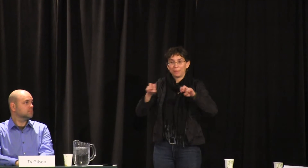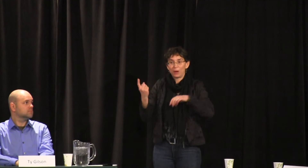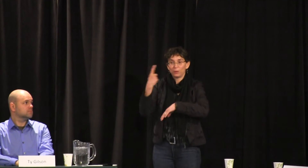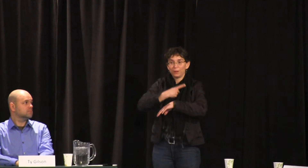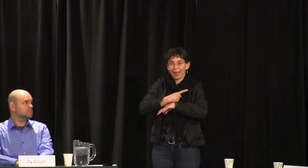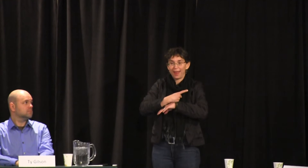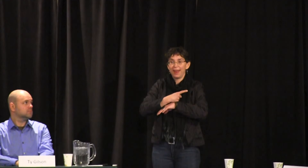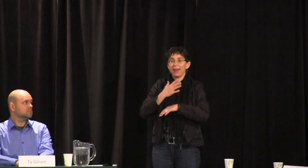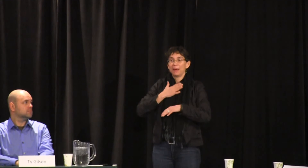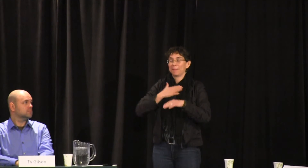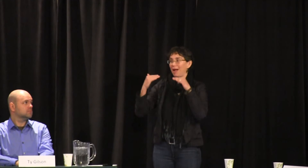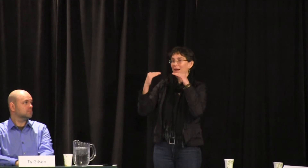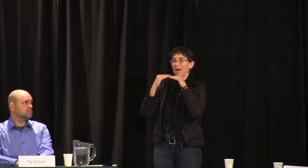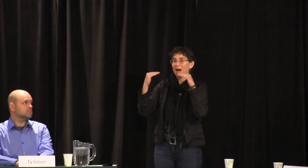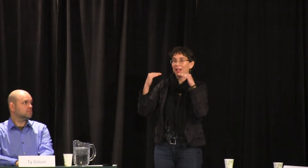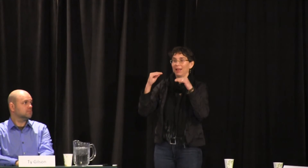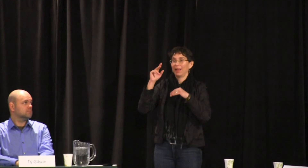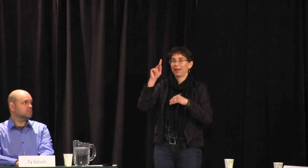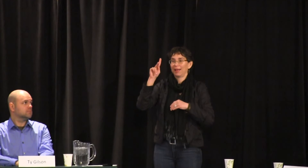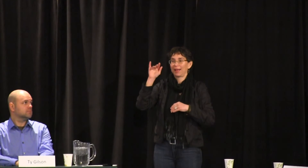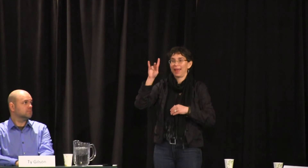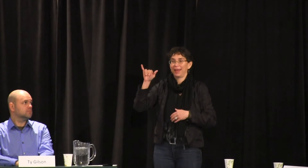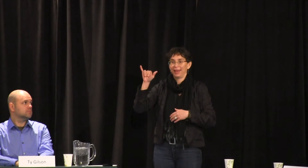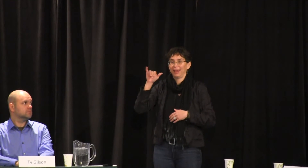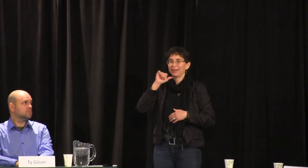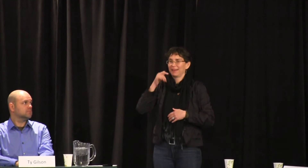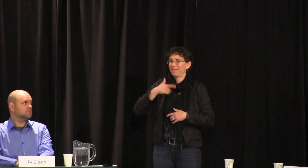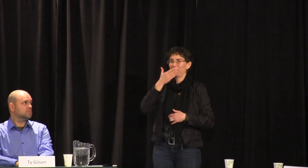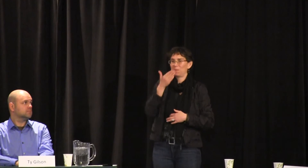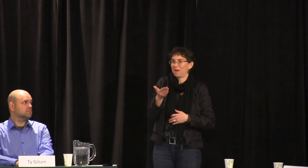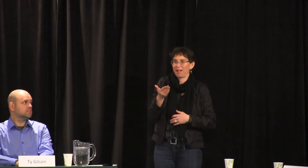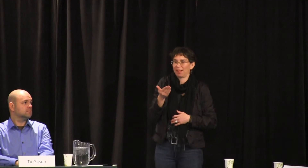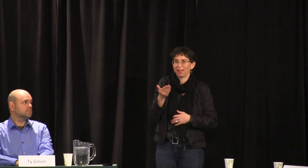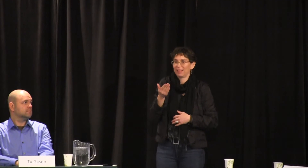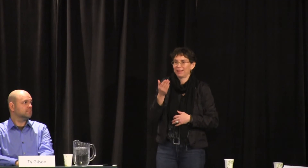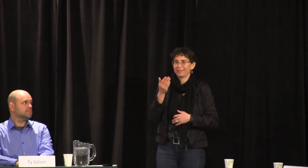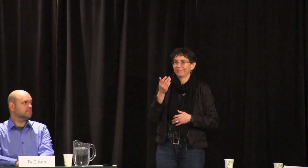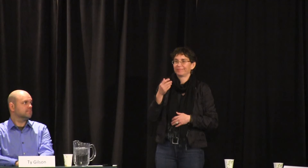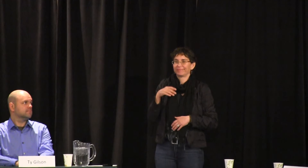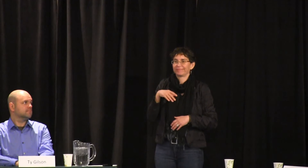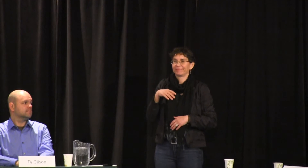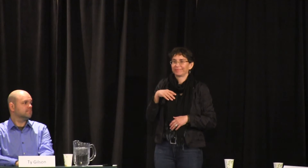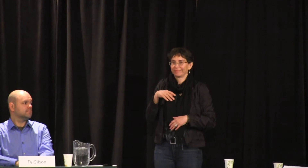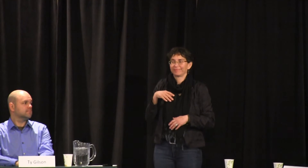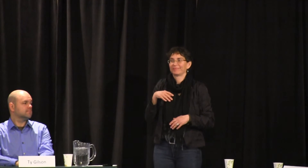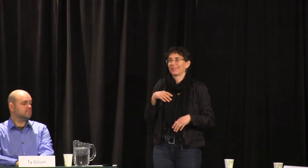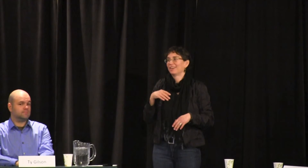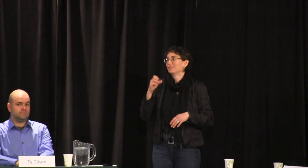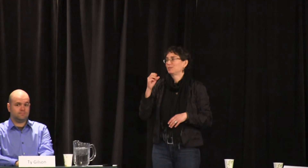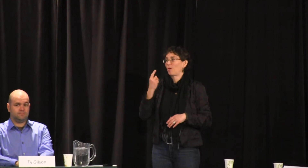I'm very fortunate to be facilitating the panel today. Unfortunately, Katie Kelley did not feel well